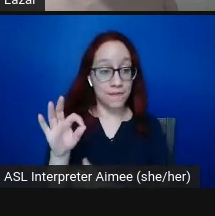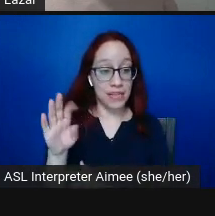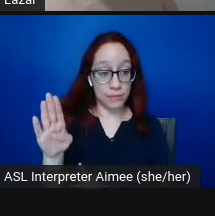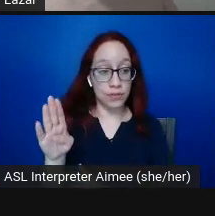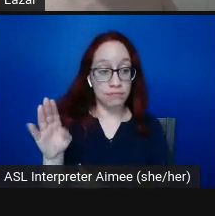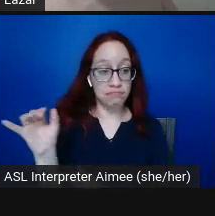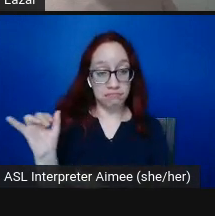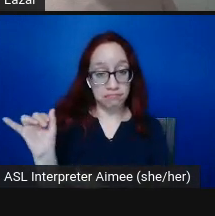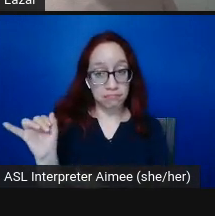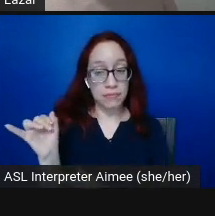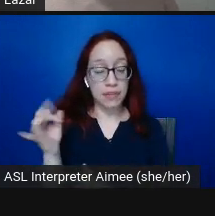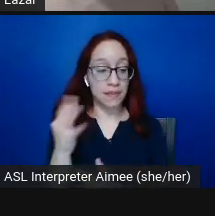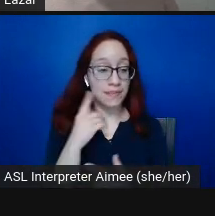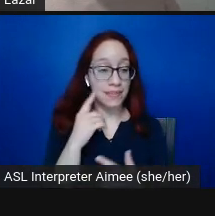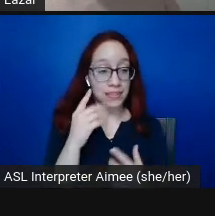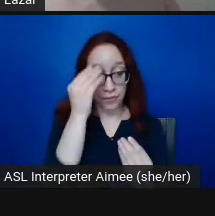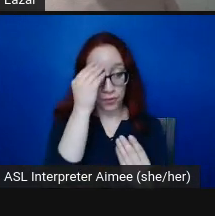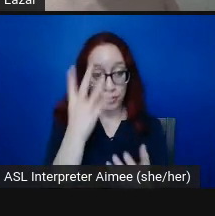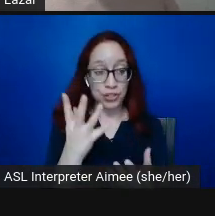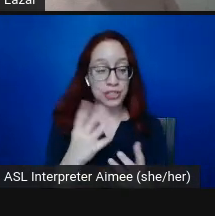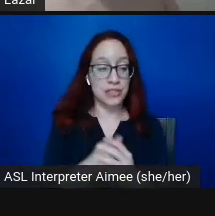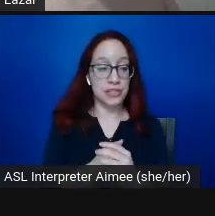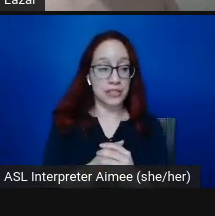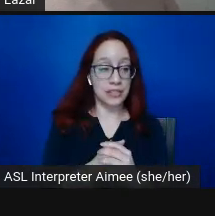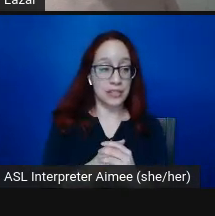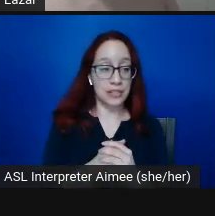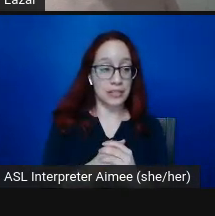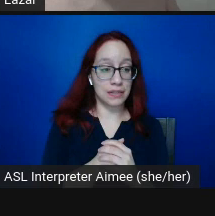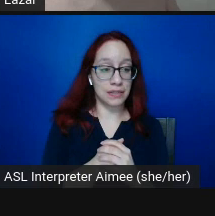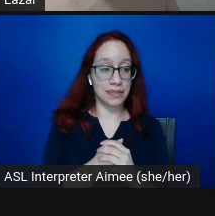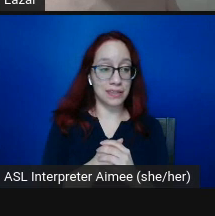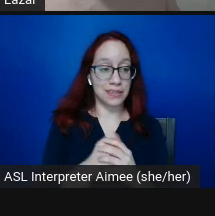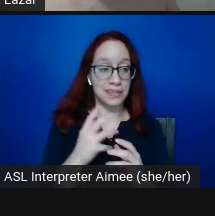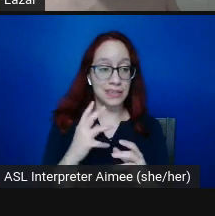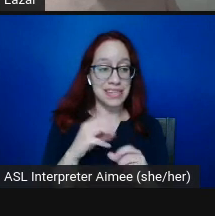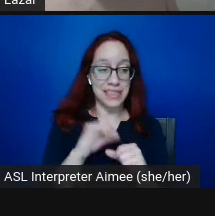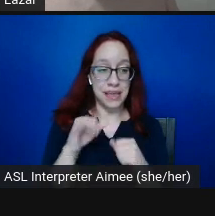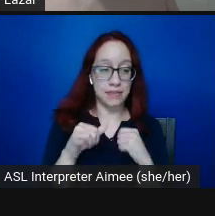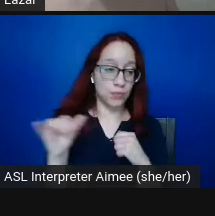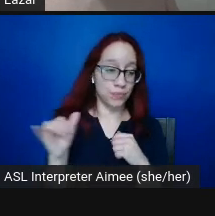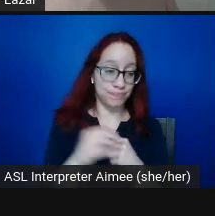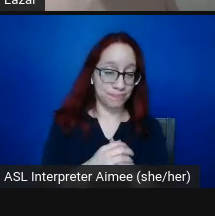if the information is placed like that.